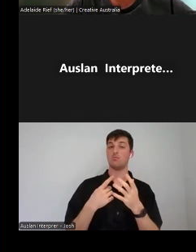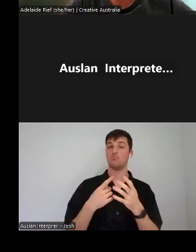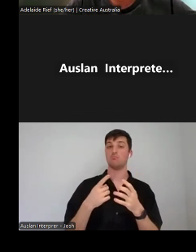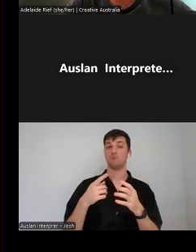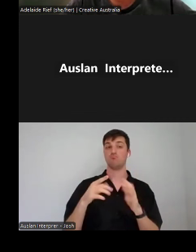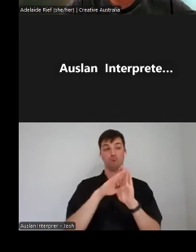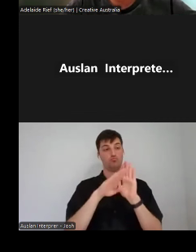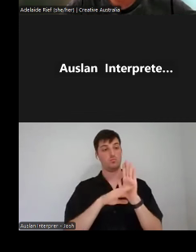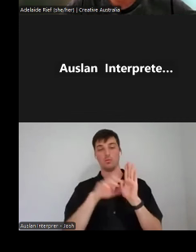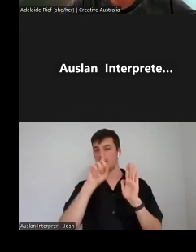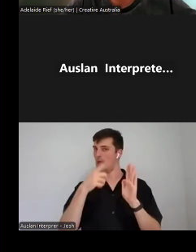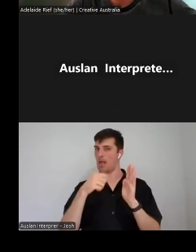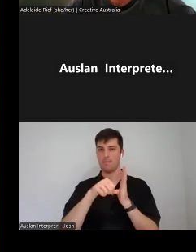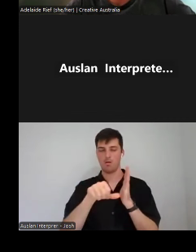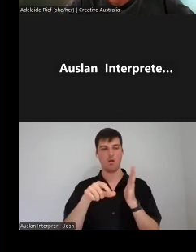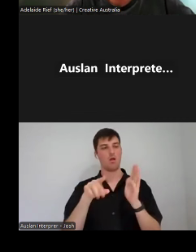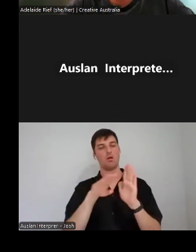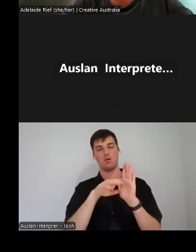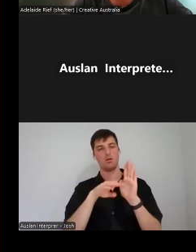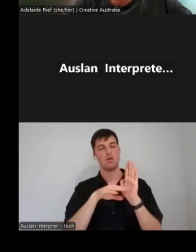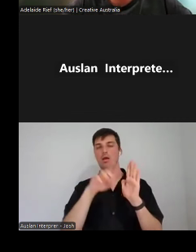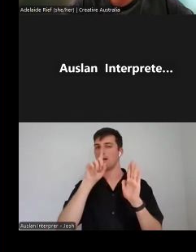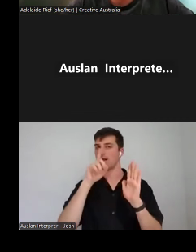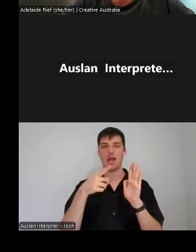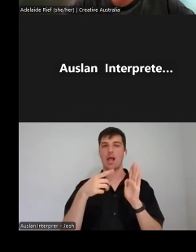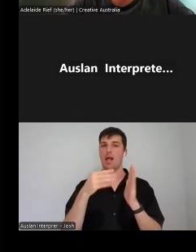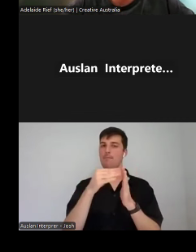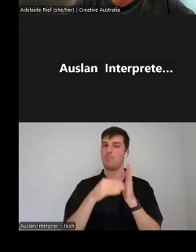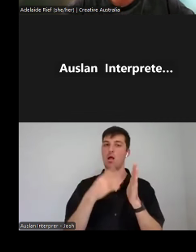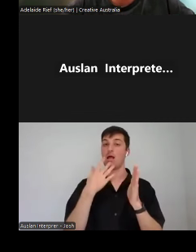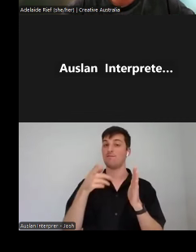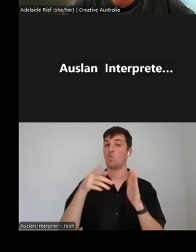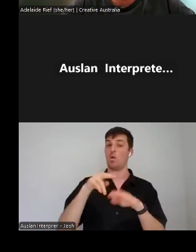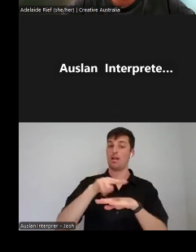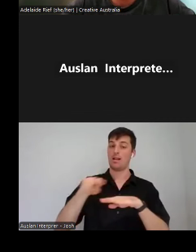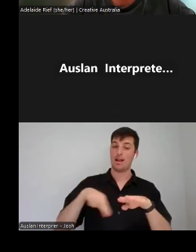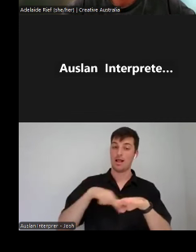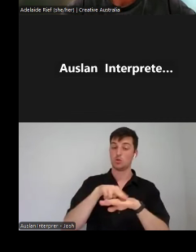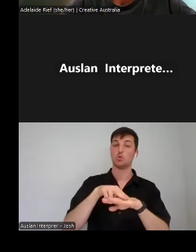apply if you are a national performing arts partnership framework organisation;